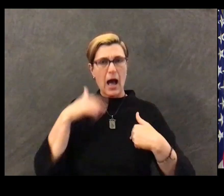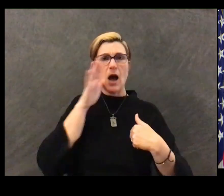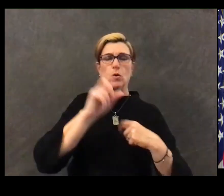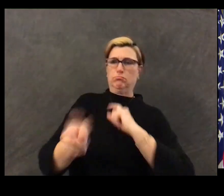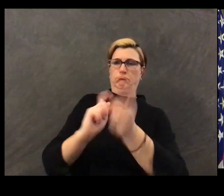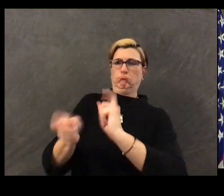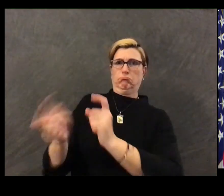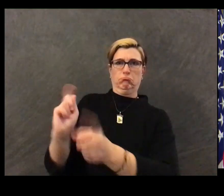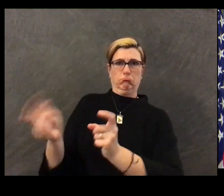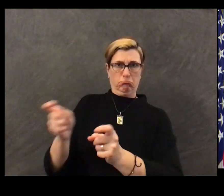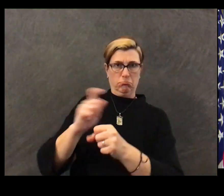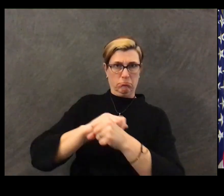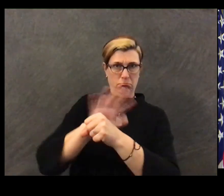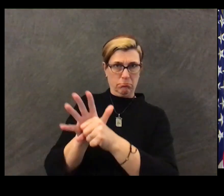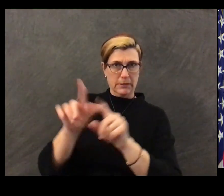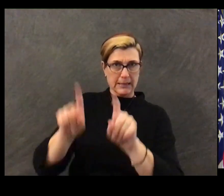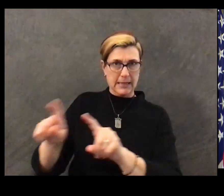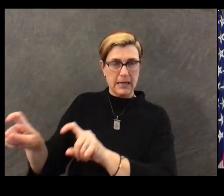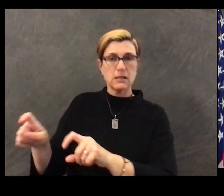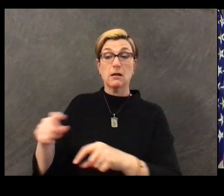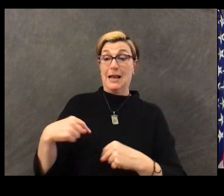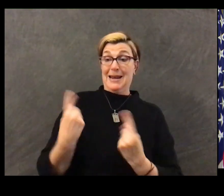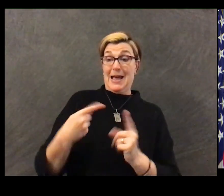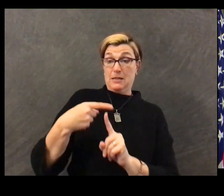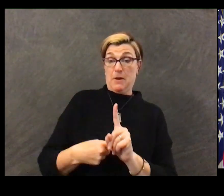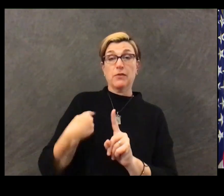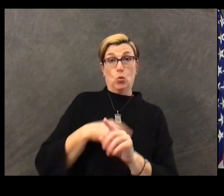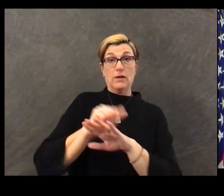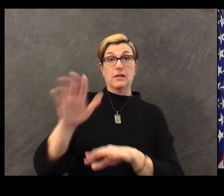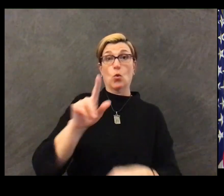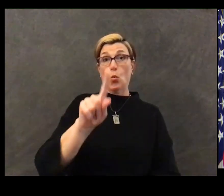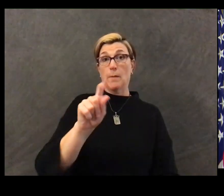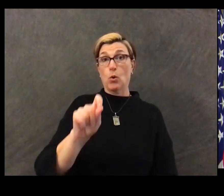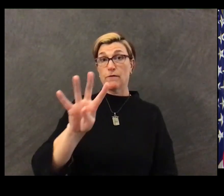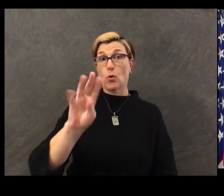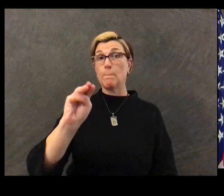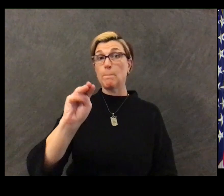last month alone we have already sent over 1.4 billion dollars to our nation's